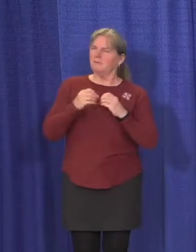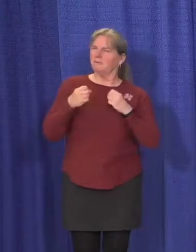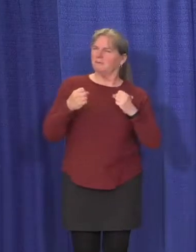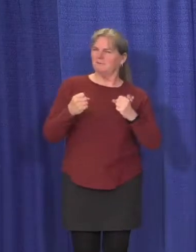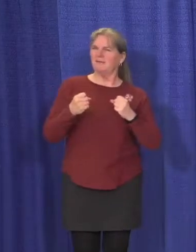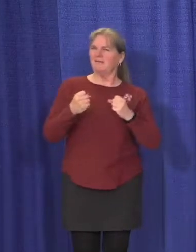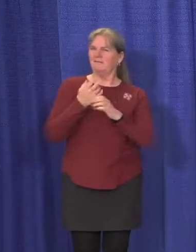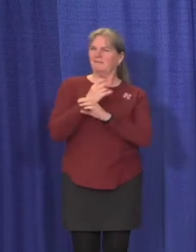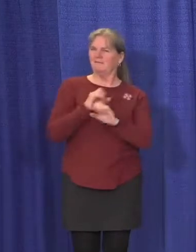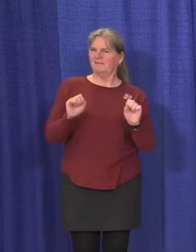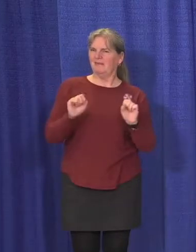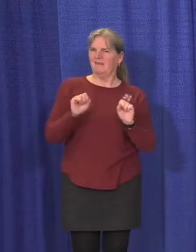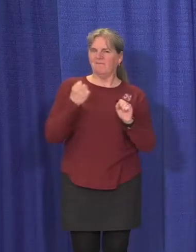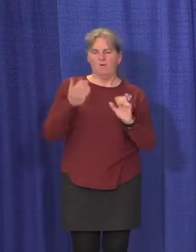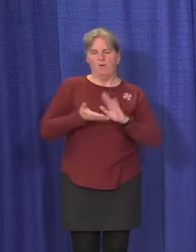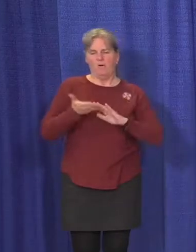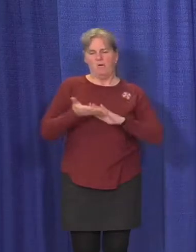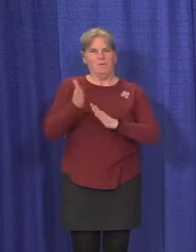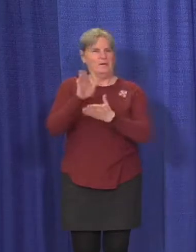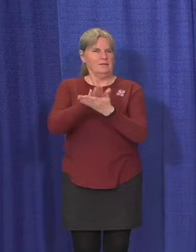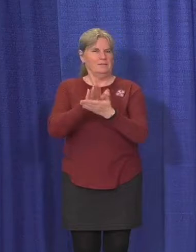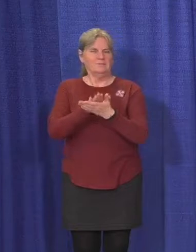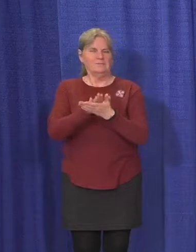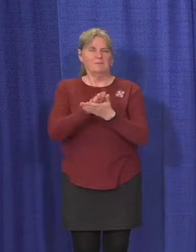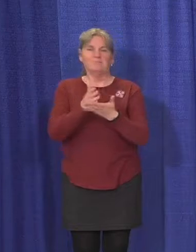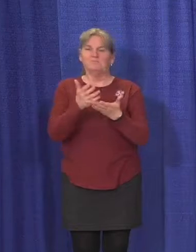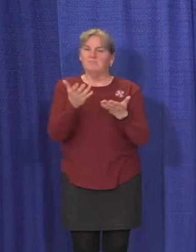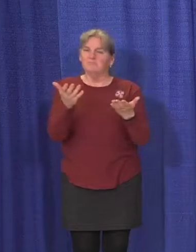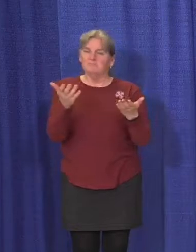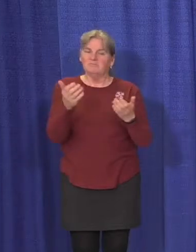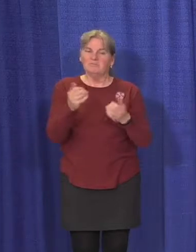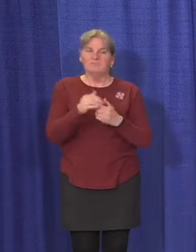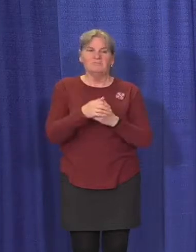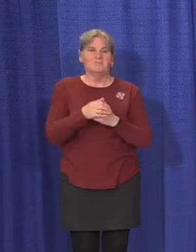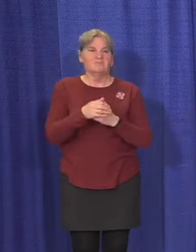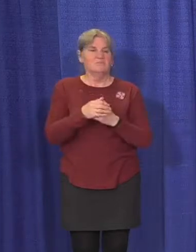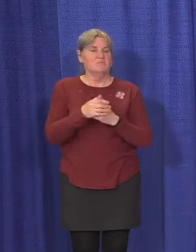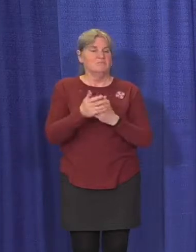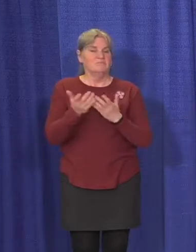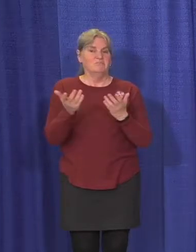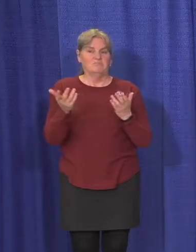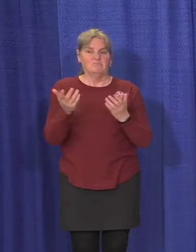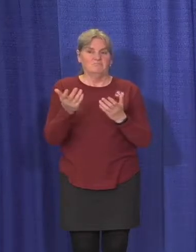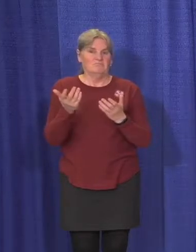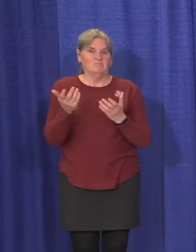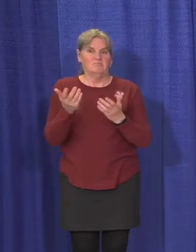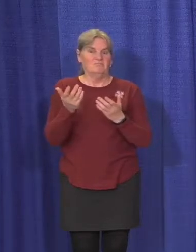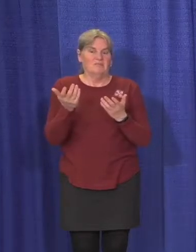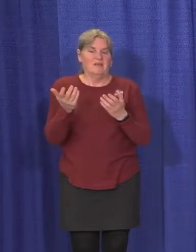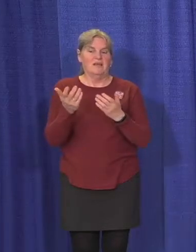protection and assurance that we can operate our schools even if